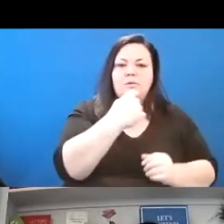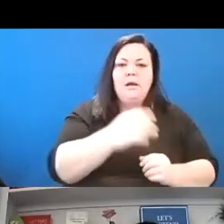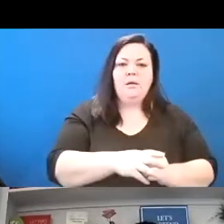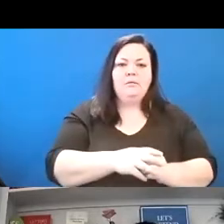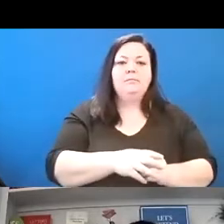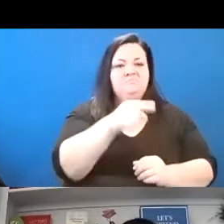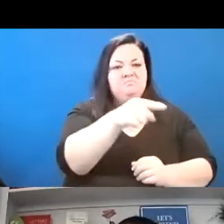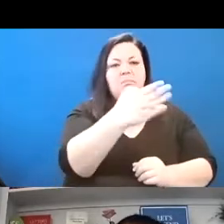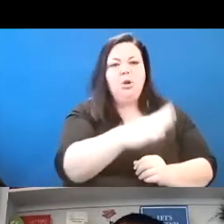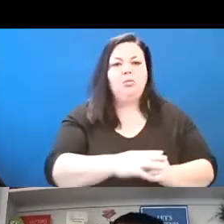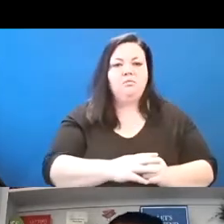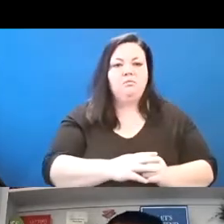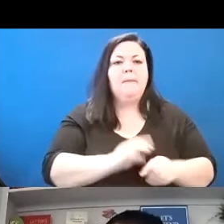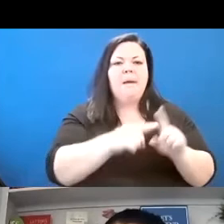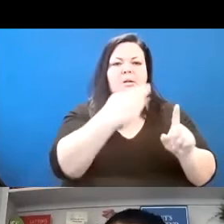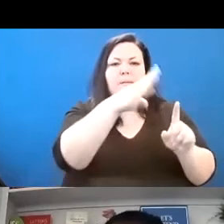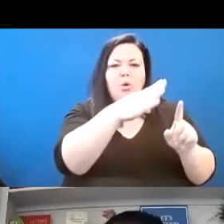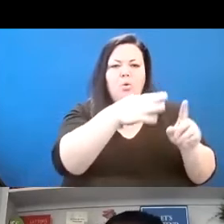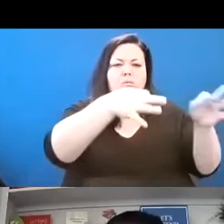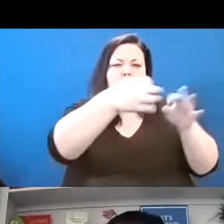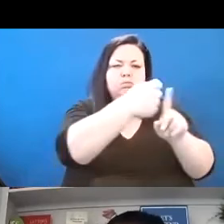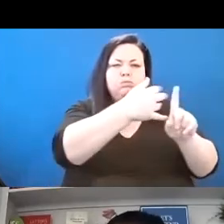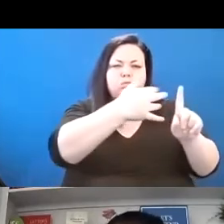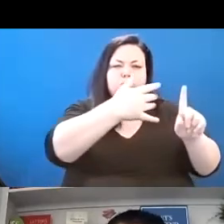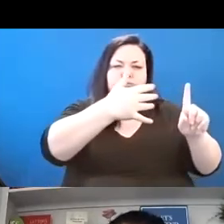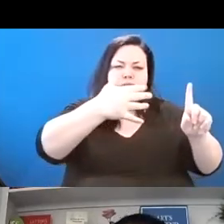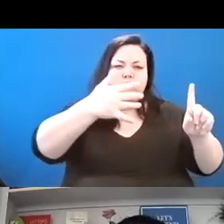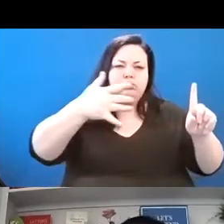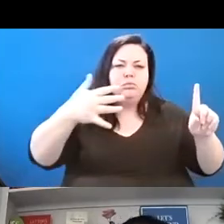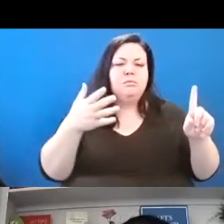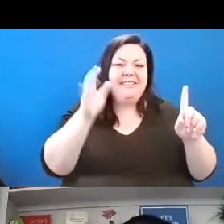describe the blue in a writerly way right and i think that's what you're saying here is that